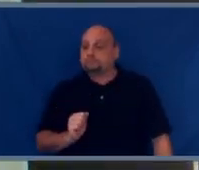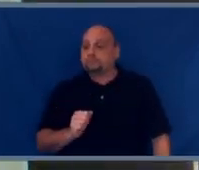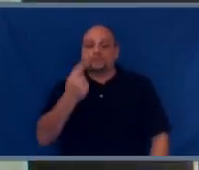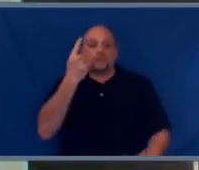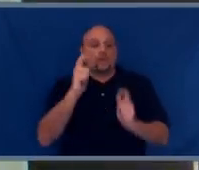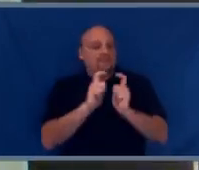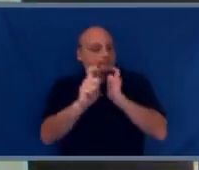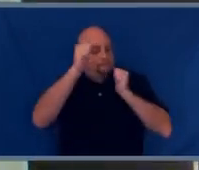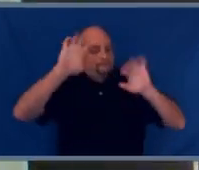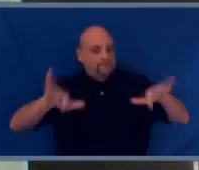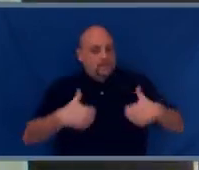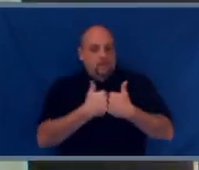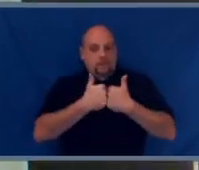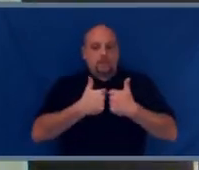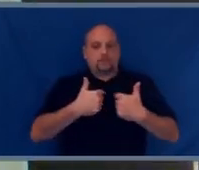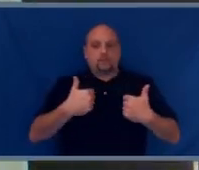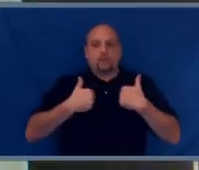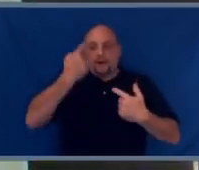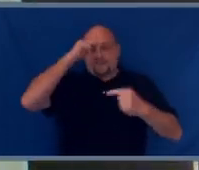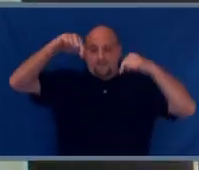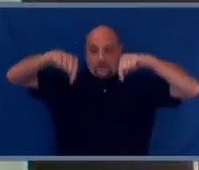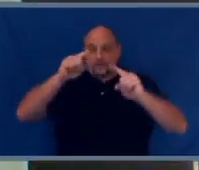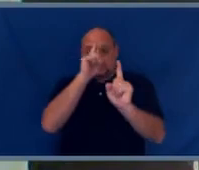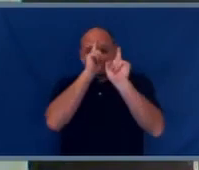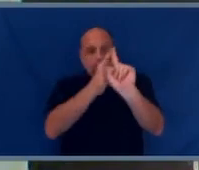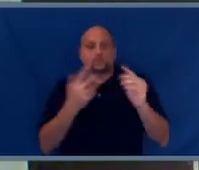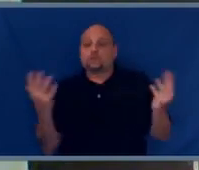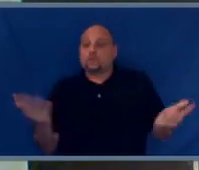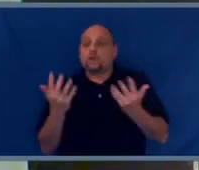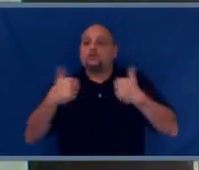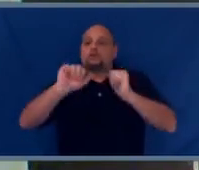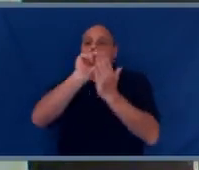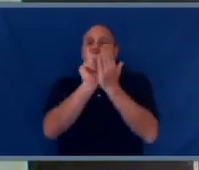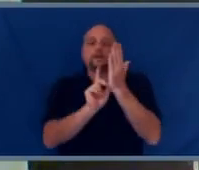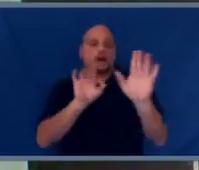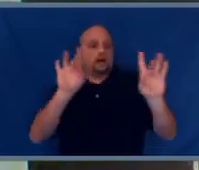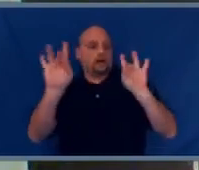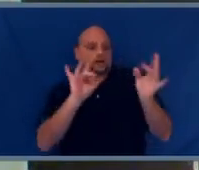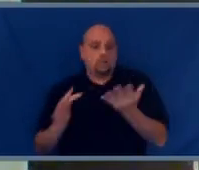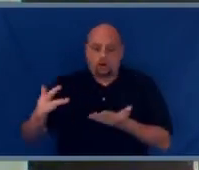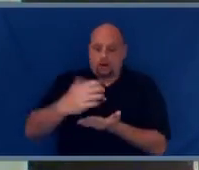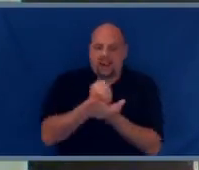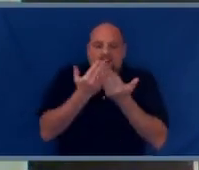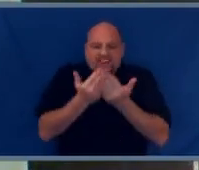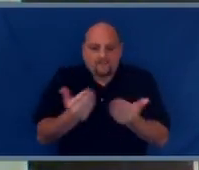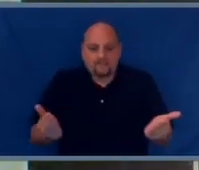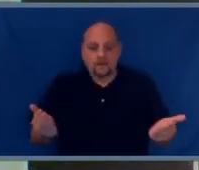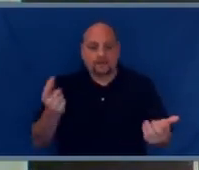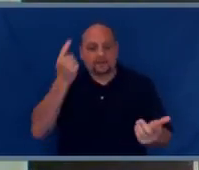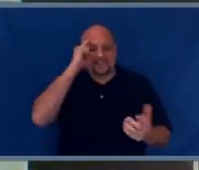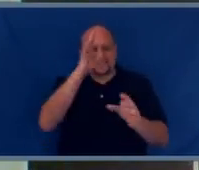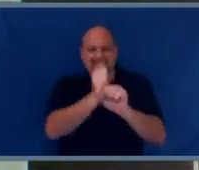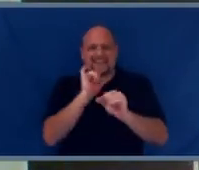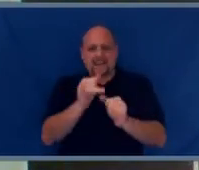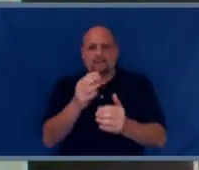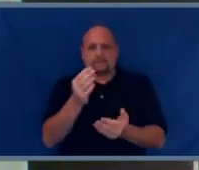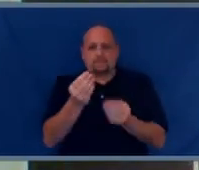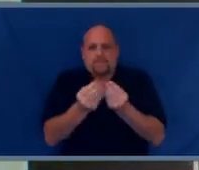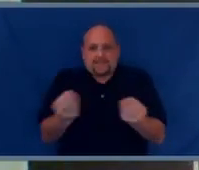THE APE WOULD HAVE BEEN MAJOR CHALLENGES.